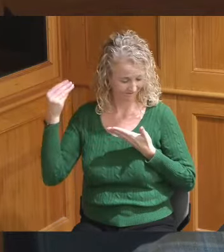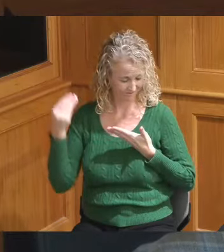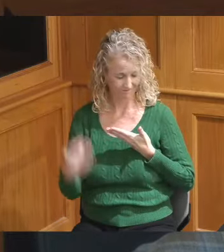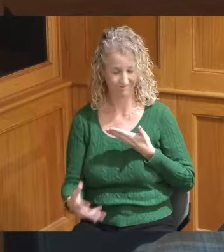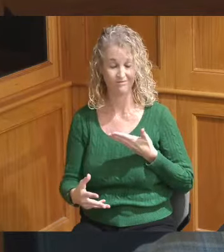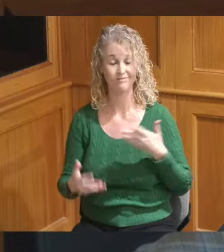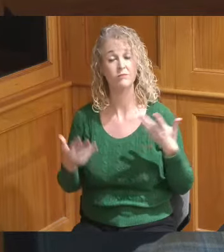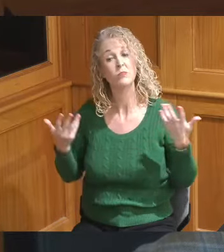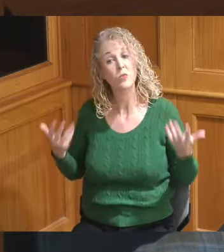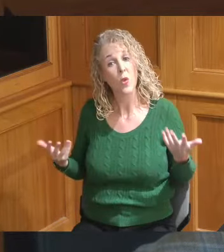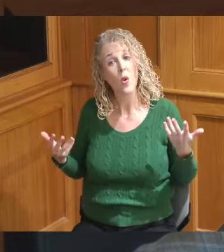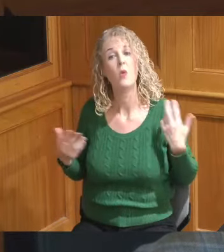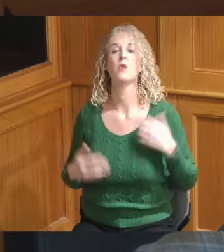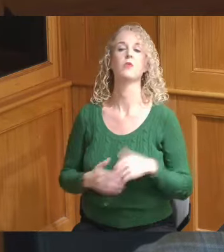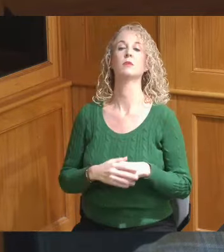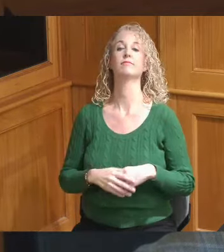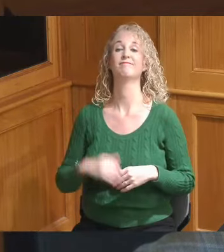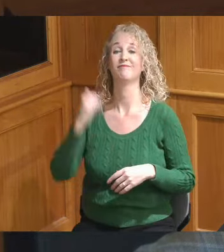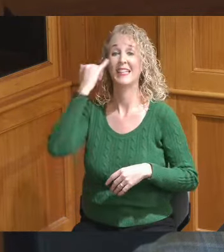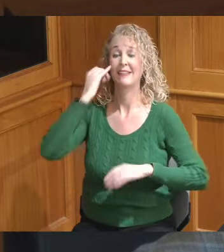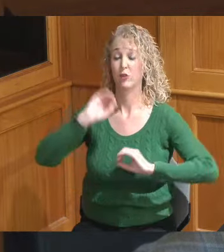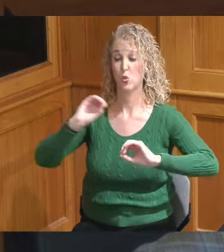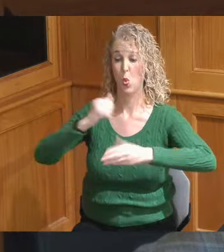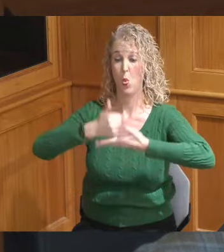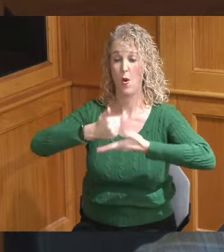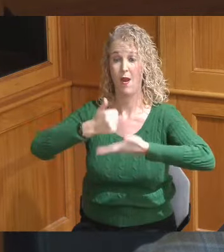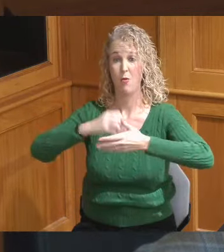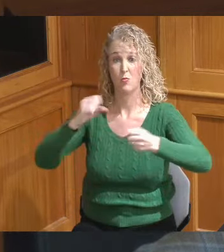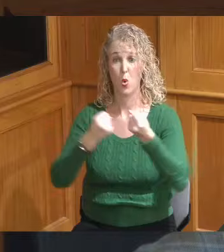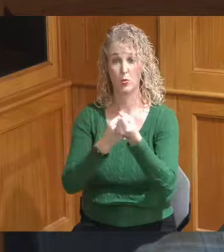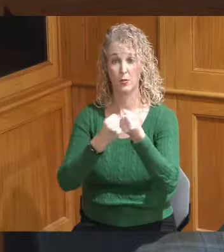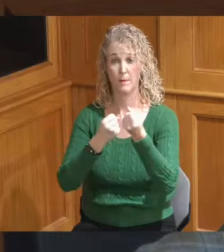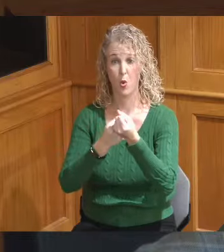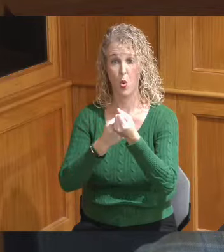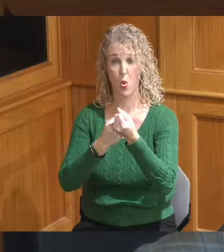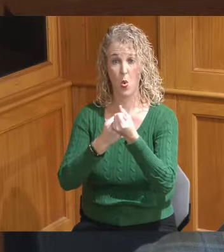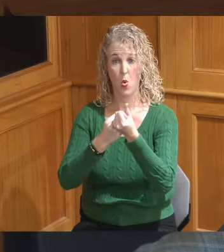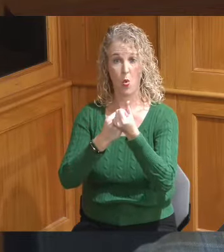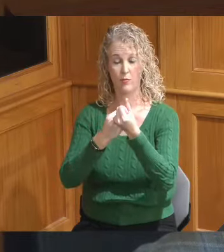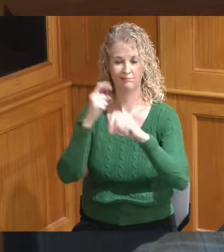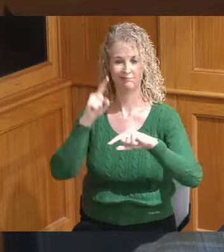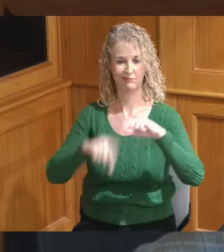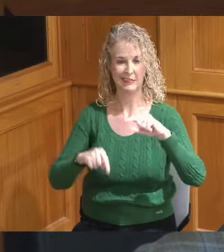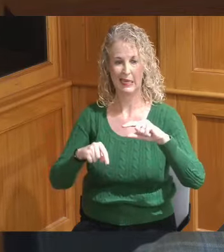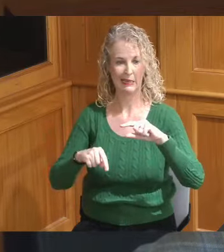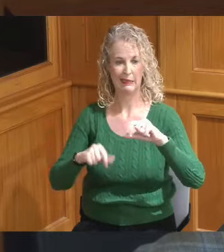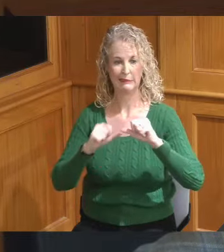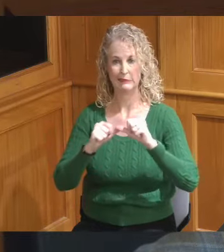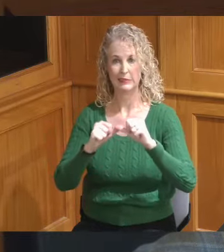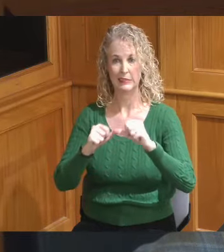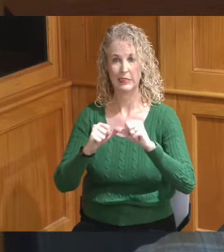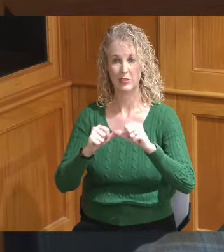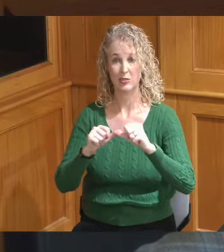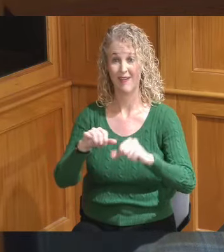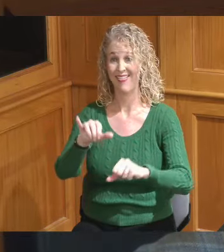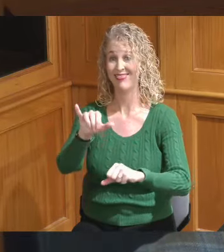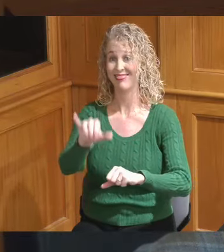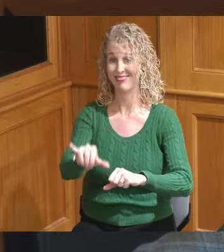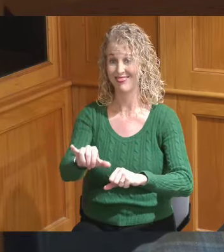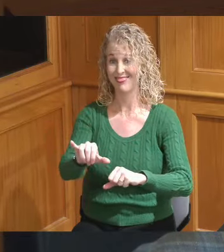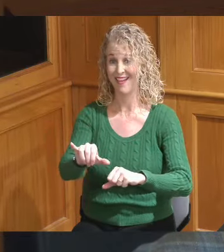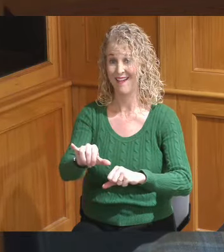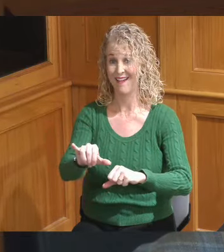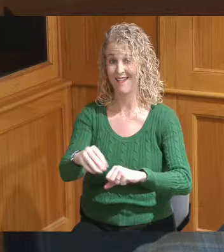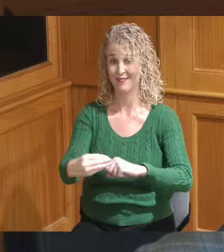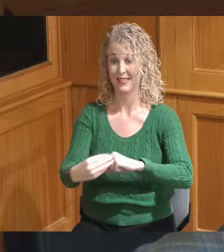So those who are not getting any help can't hardly make it now, which does affect our our sales tax